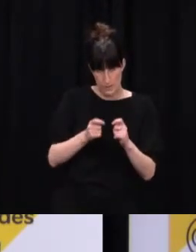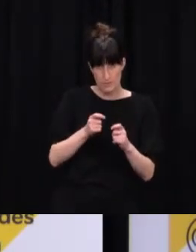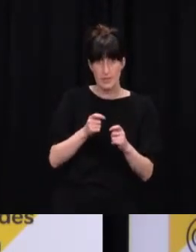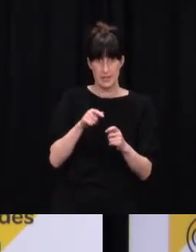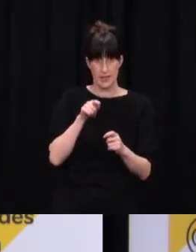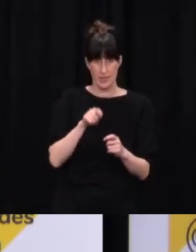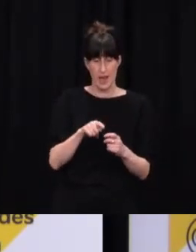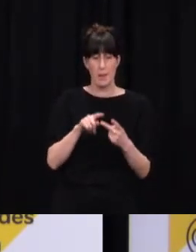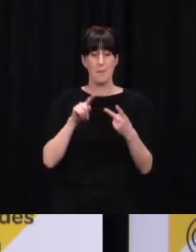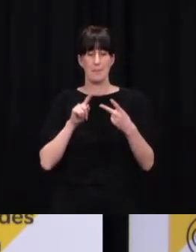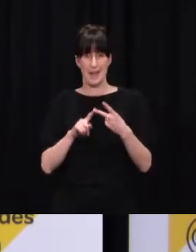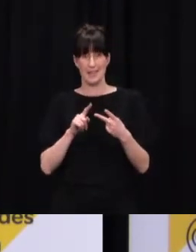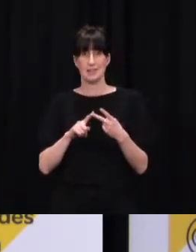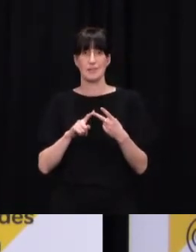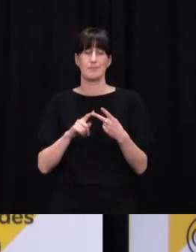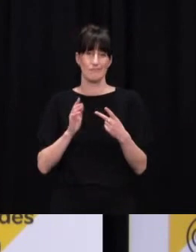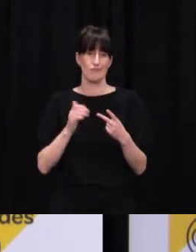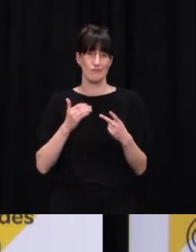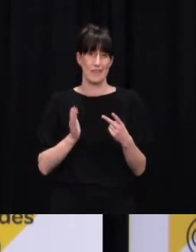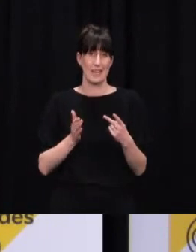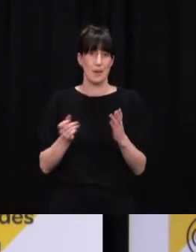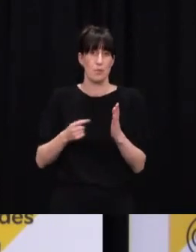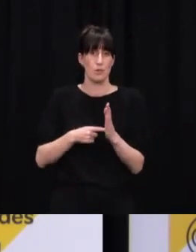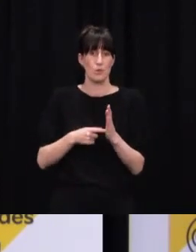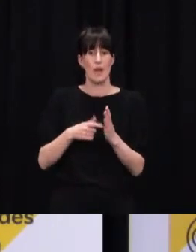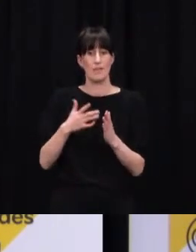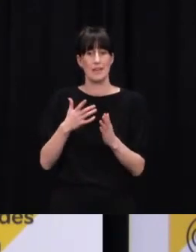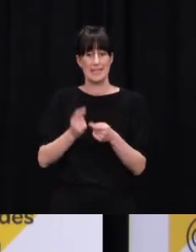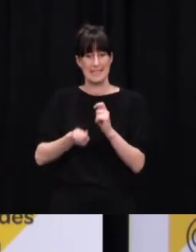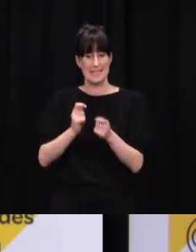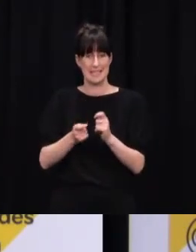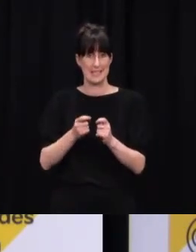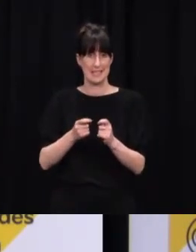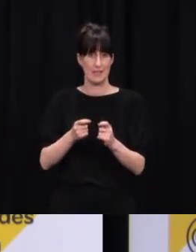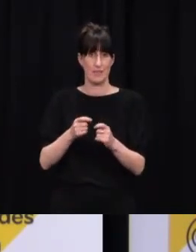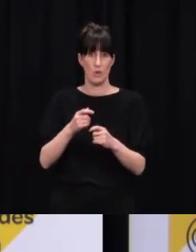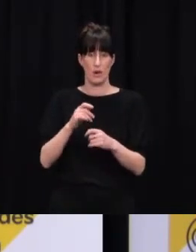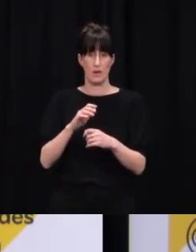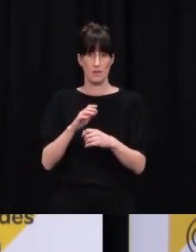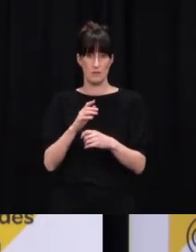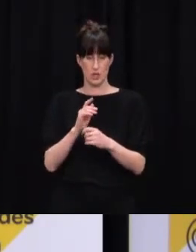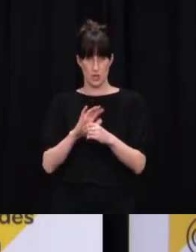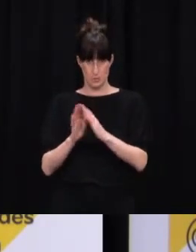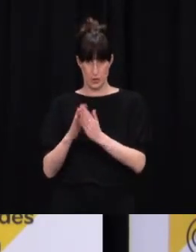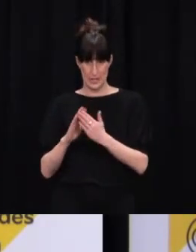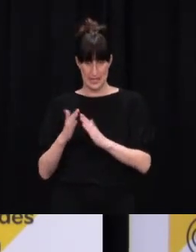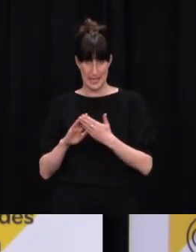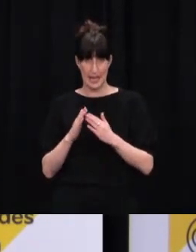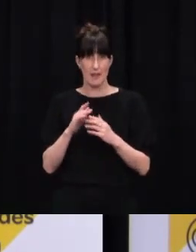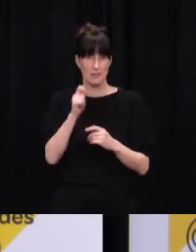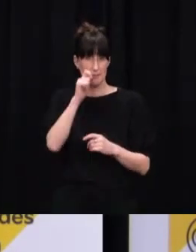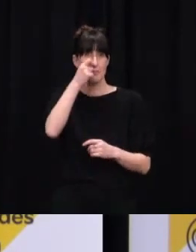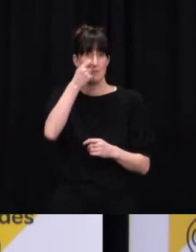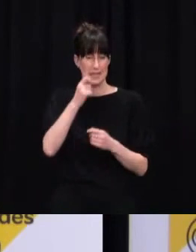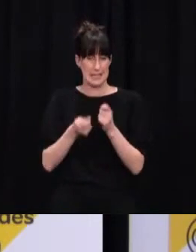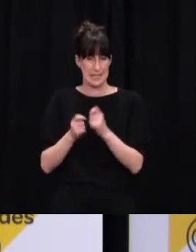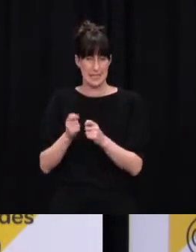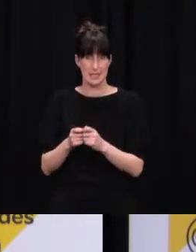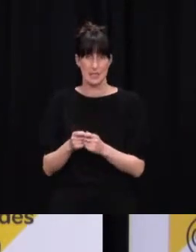down if possible? >>It's important in addition to the waste water testing we have